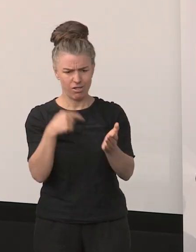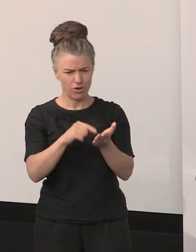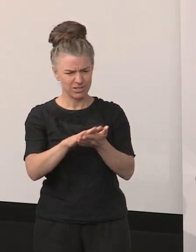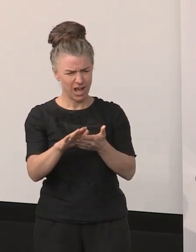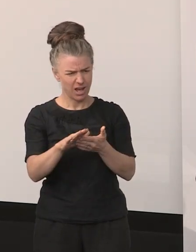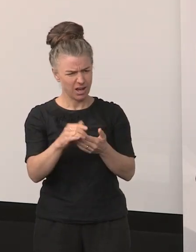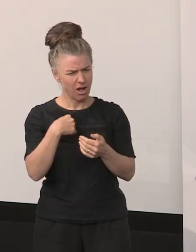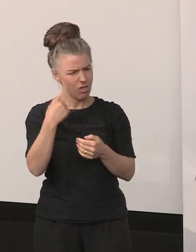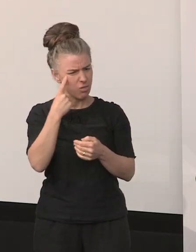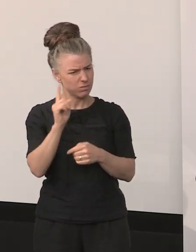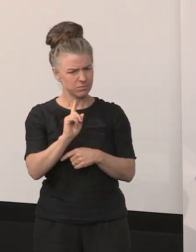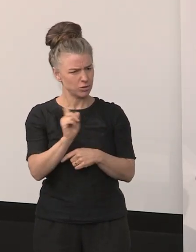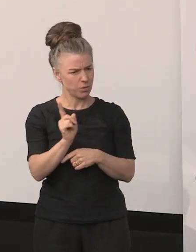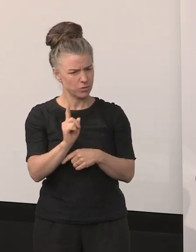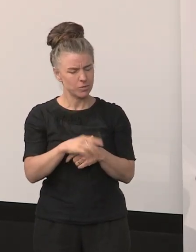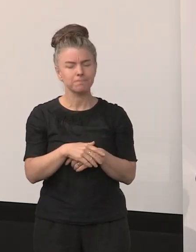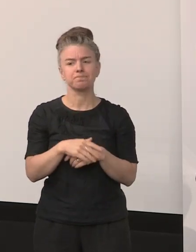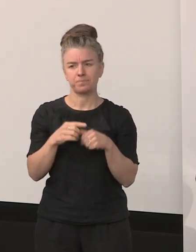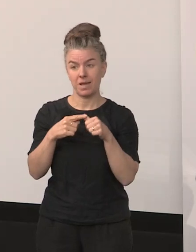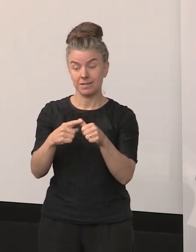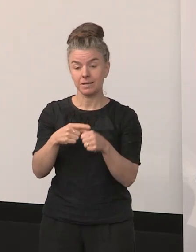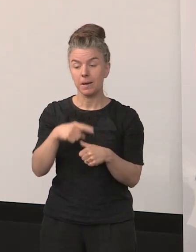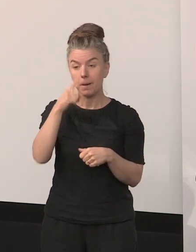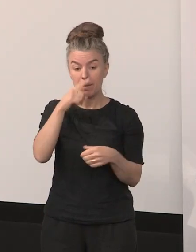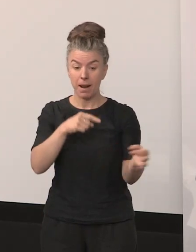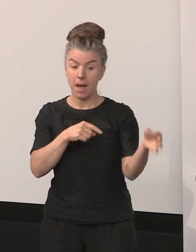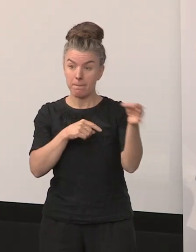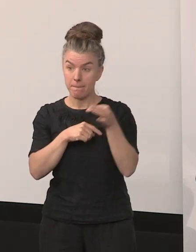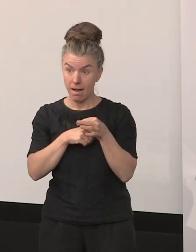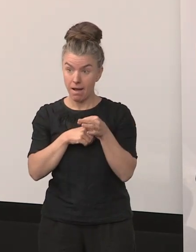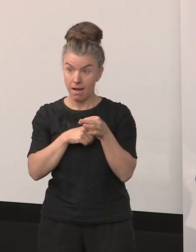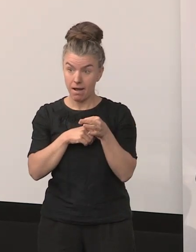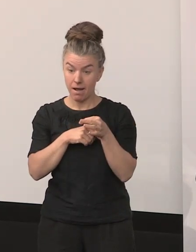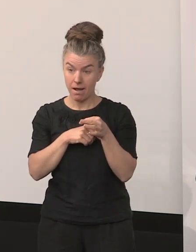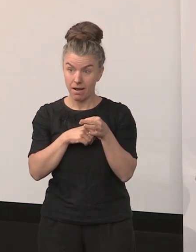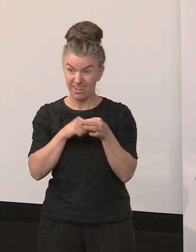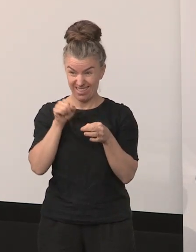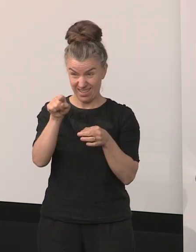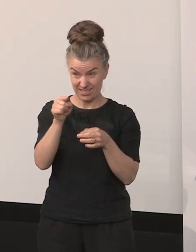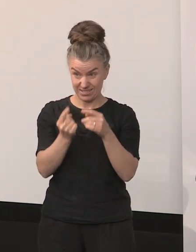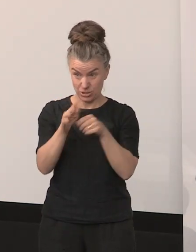Christchurch on Tuesday. Should that have happened, considering compassionate leave for funerals was